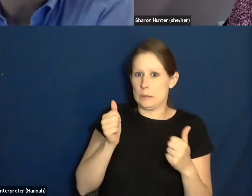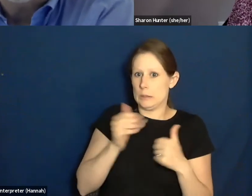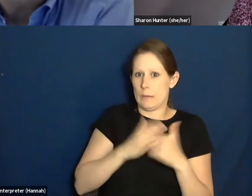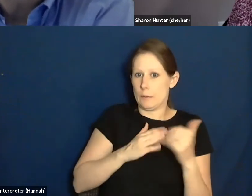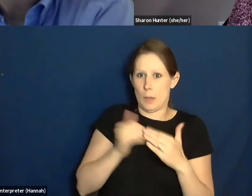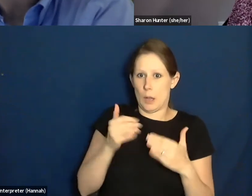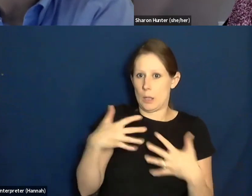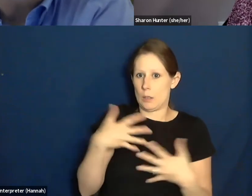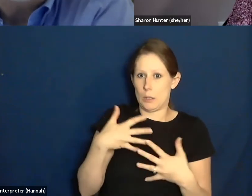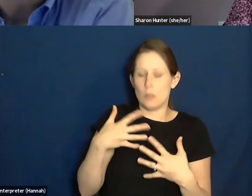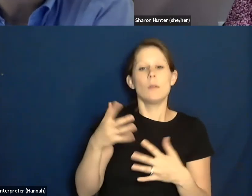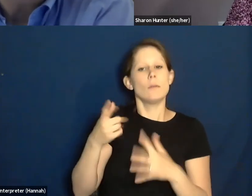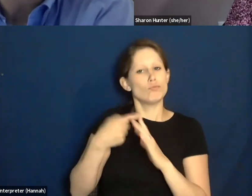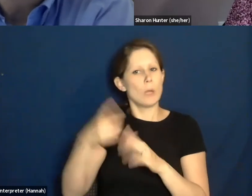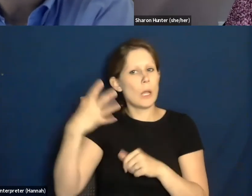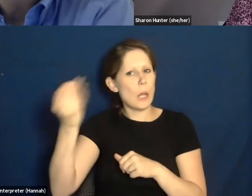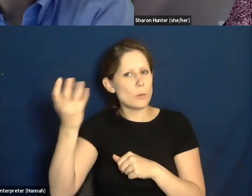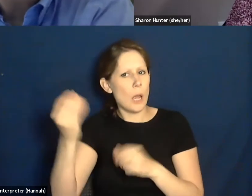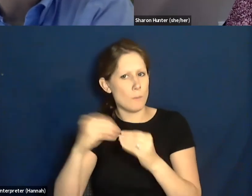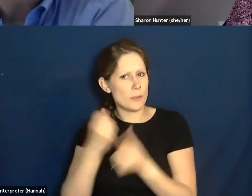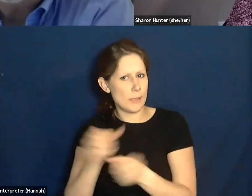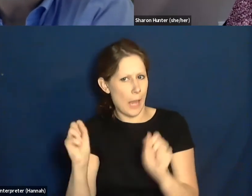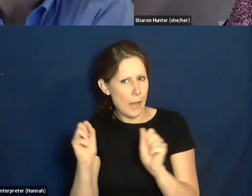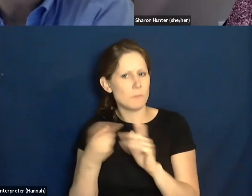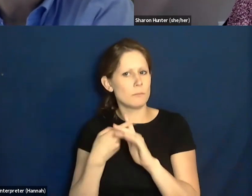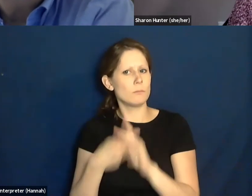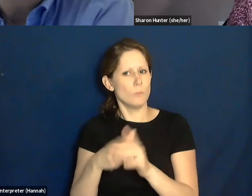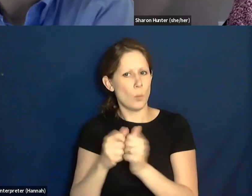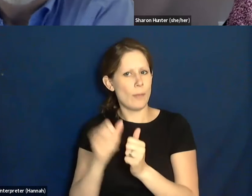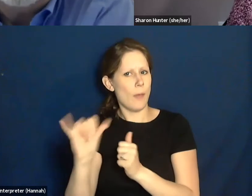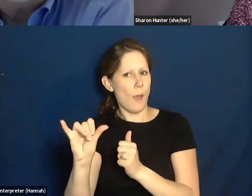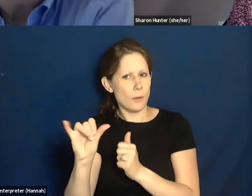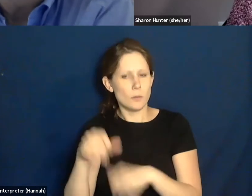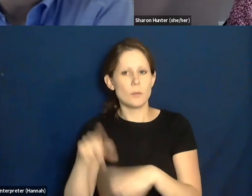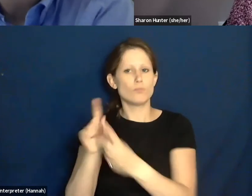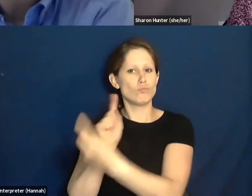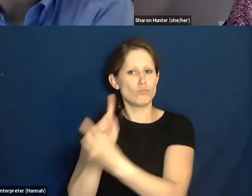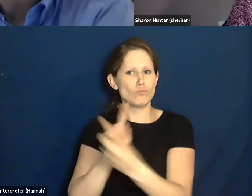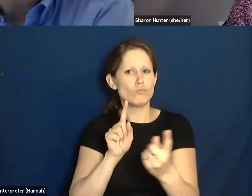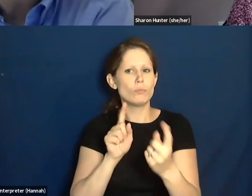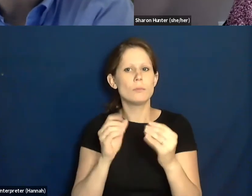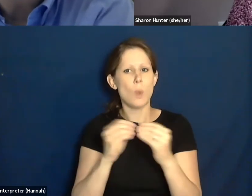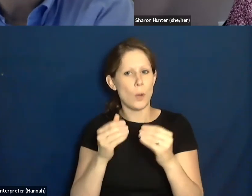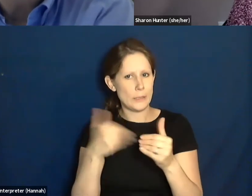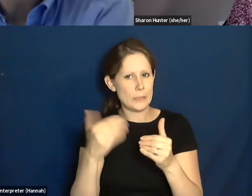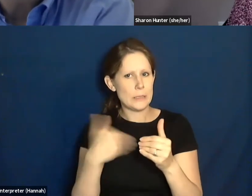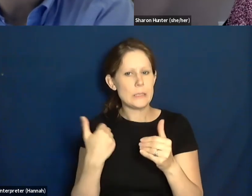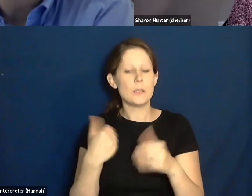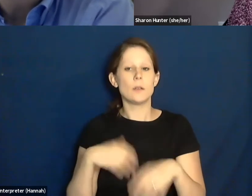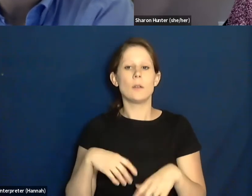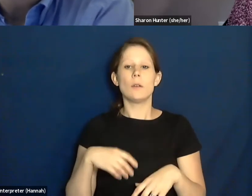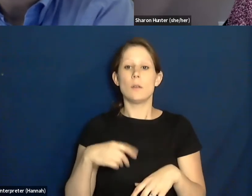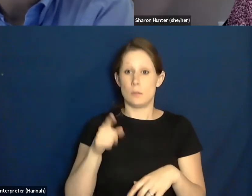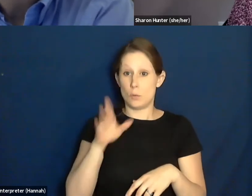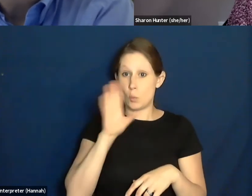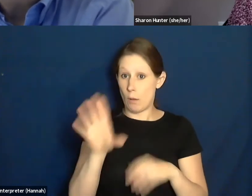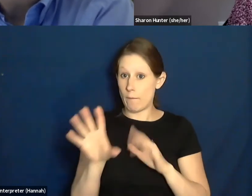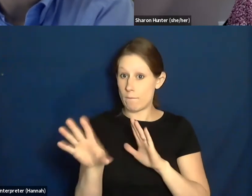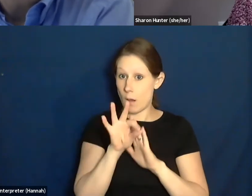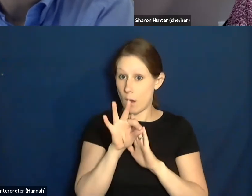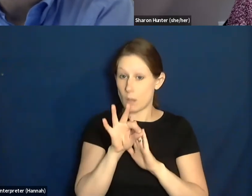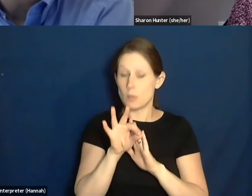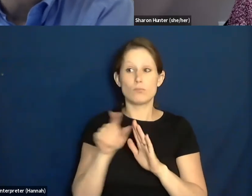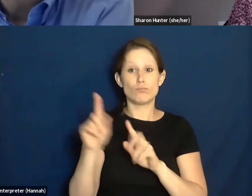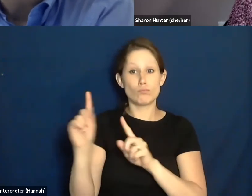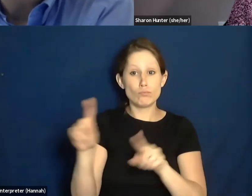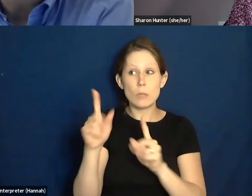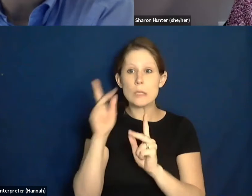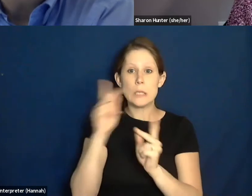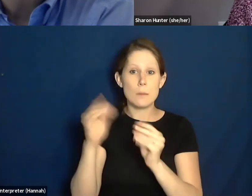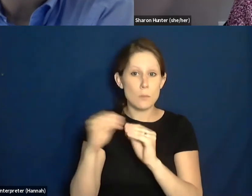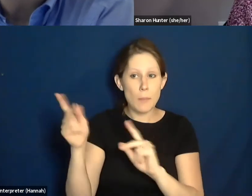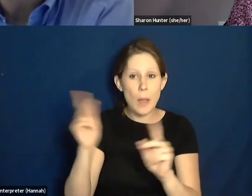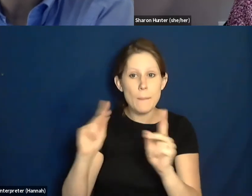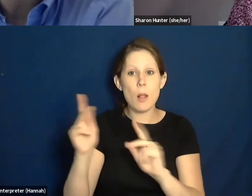Distance and being outside is safer. Work your way into it. As you see people's protocols,